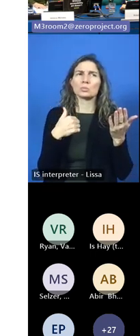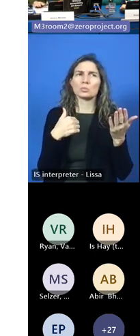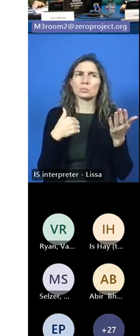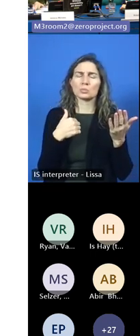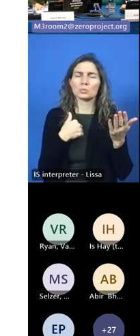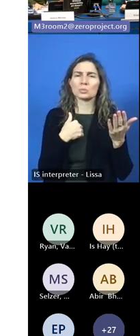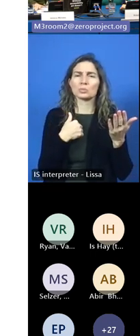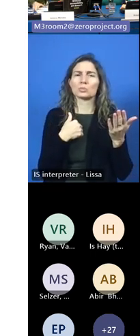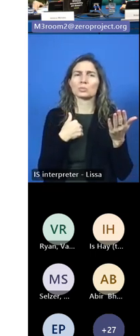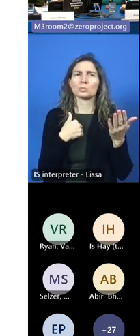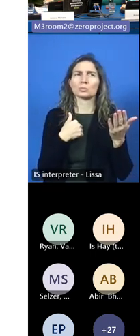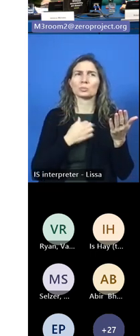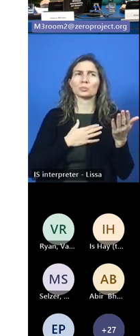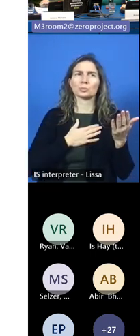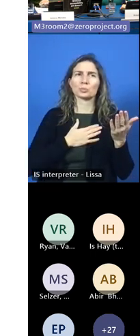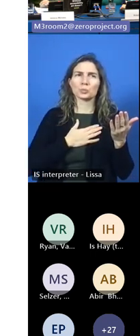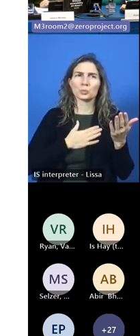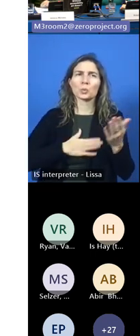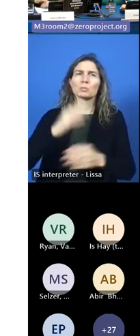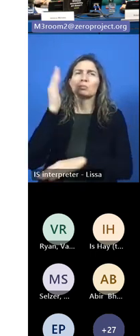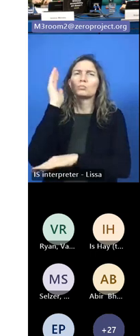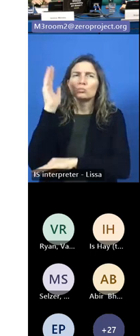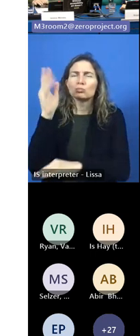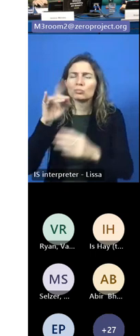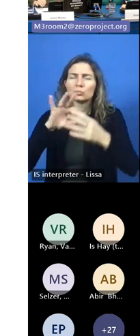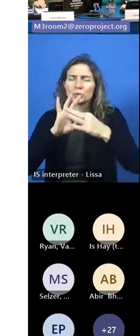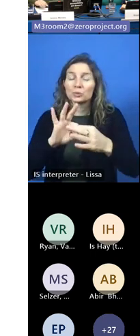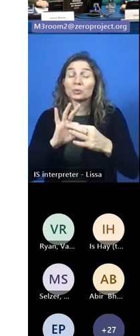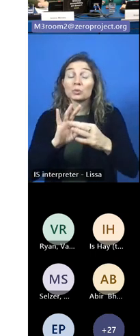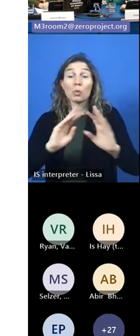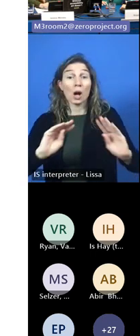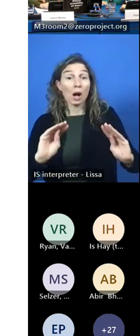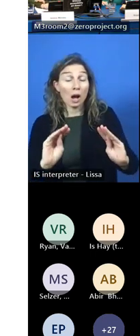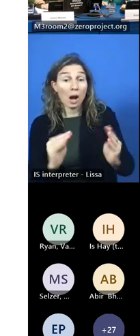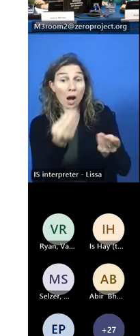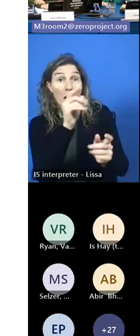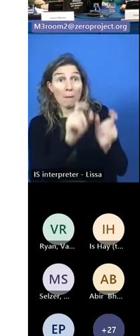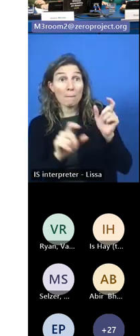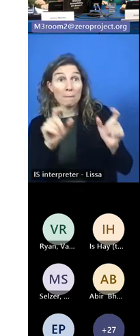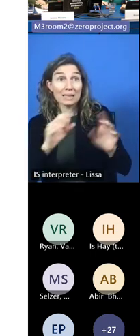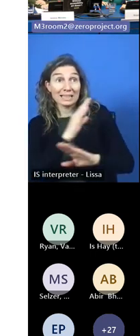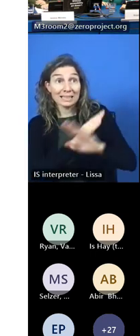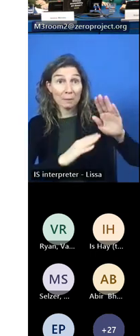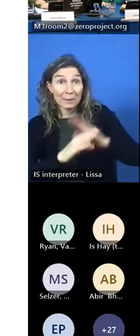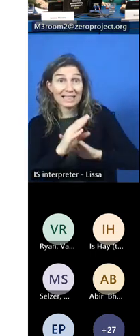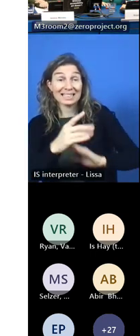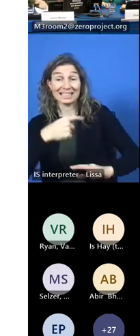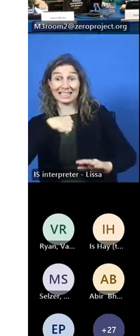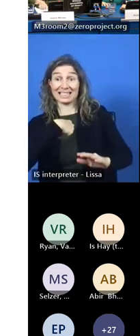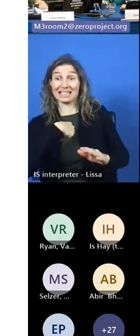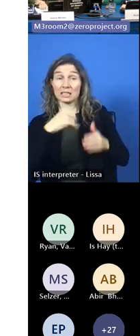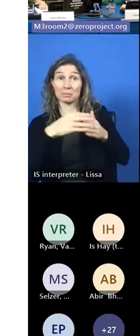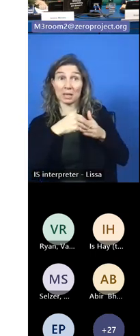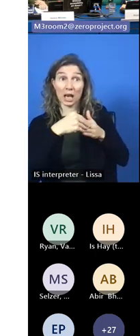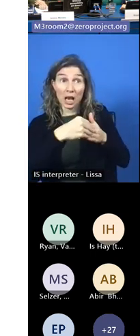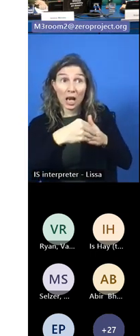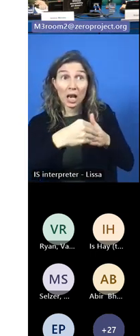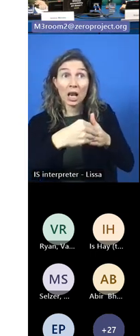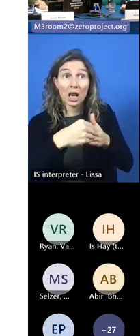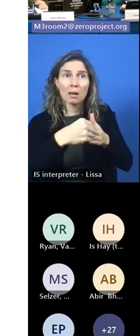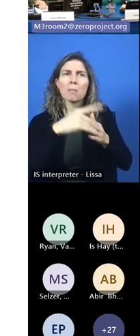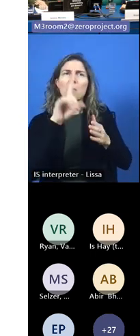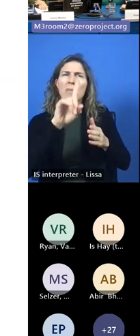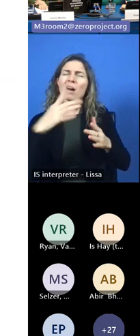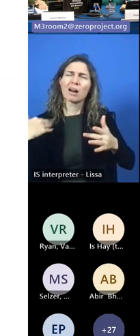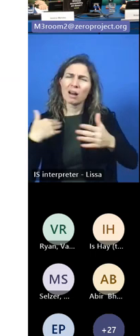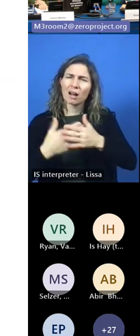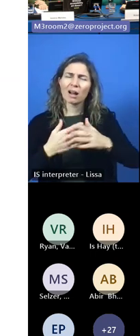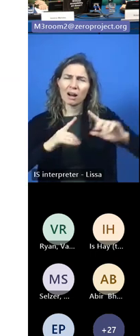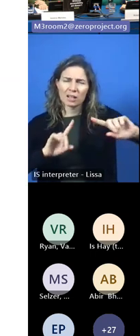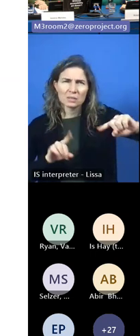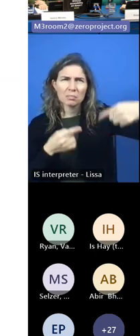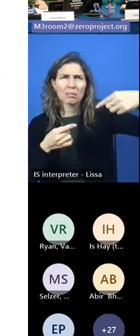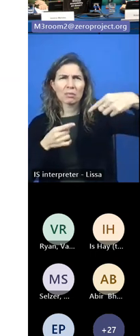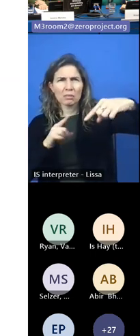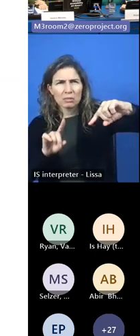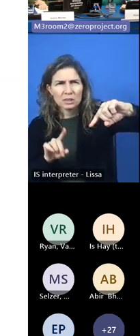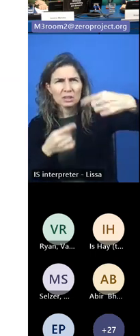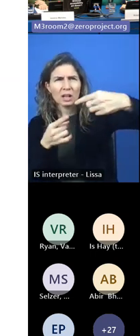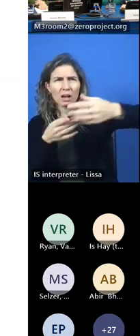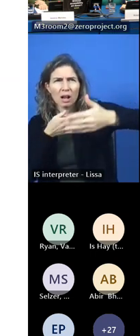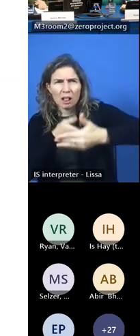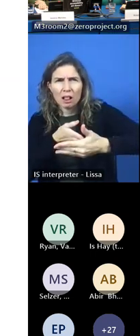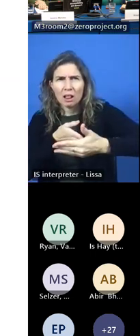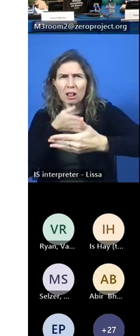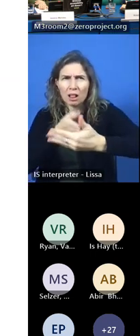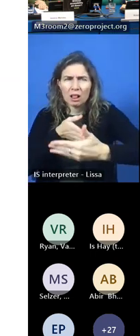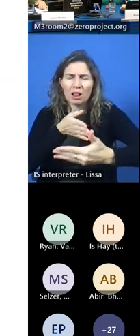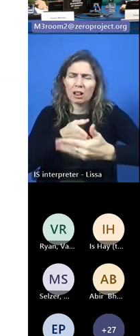leadership of young people with disabilities. JÉSSICA MENDES: (Language Unknown to Captioner)